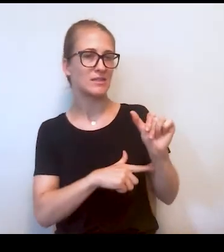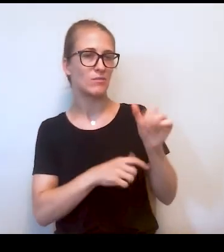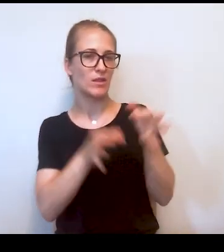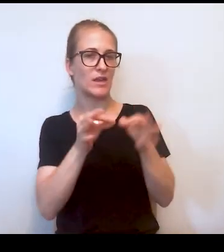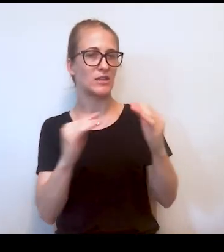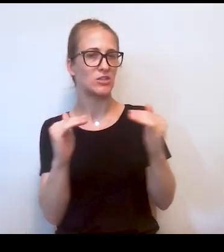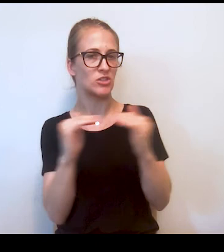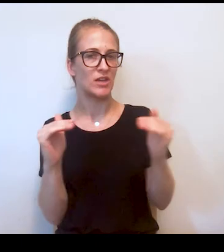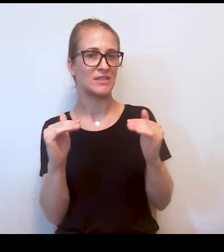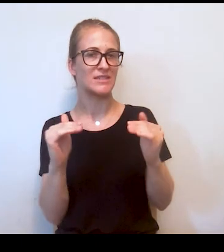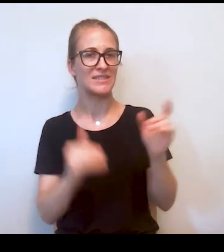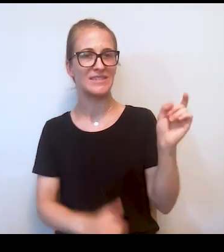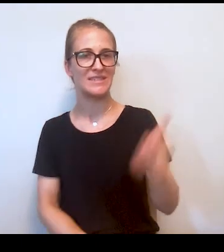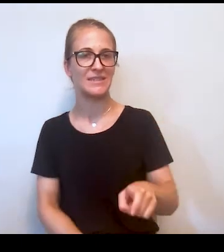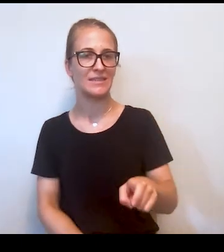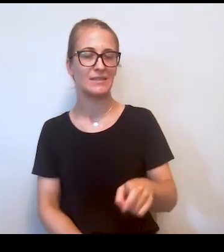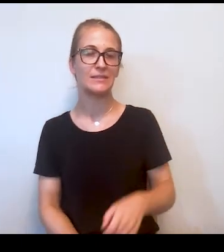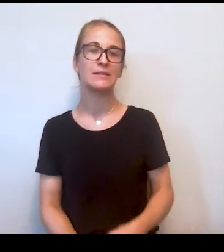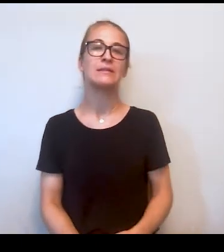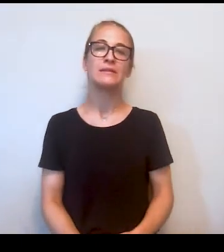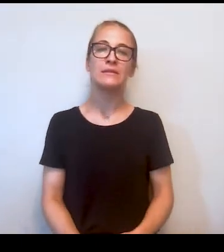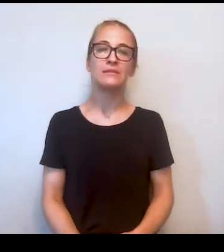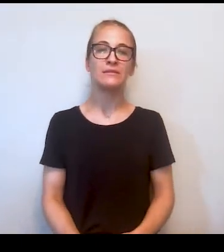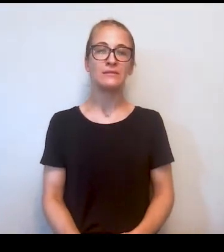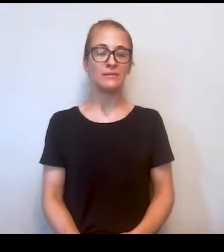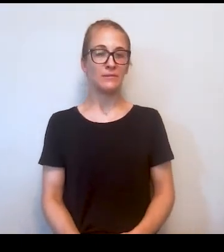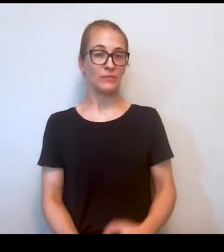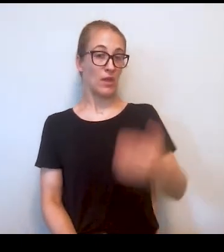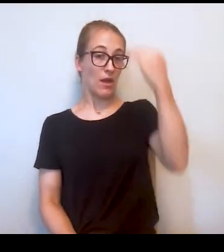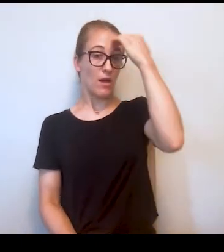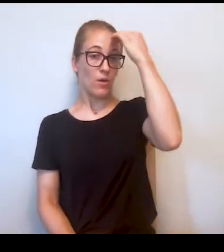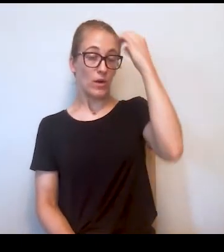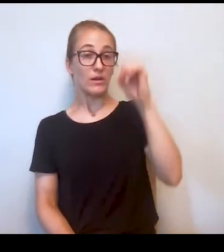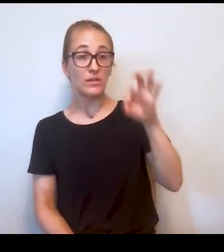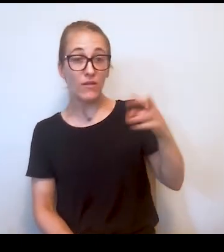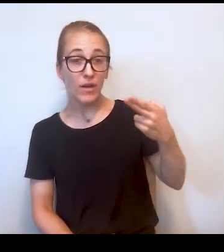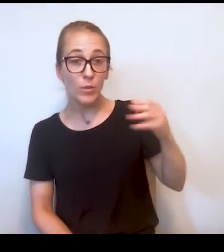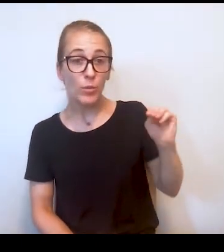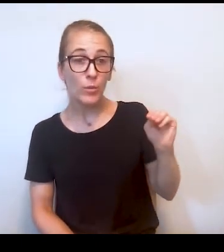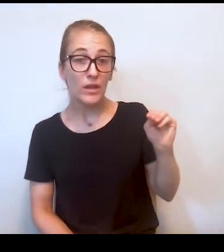is not actually going to bring about hypermobile-care justice.